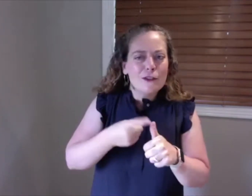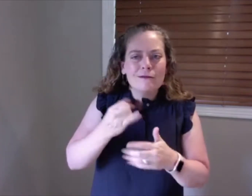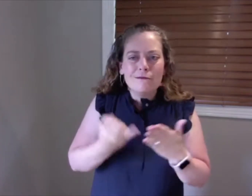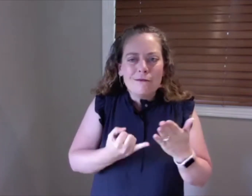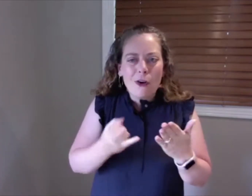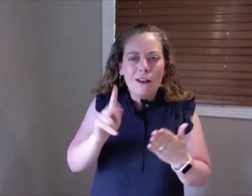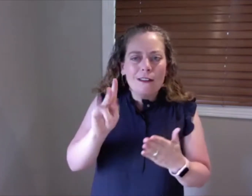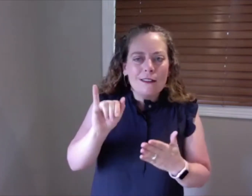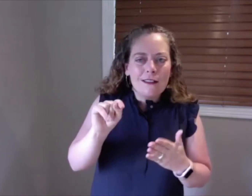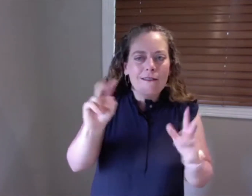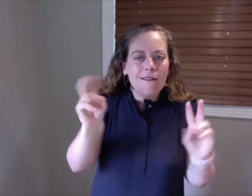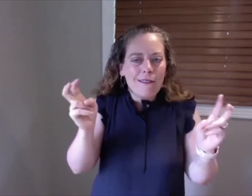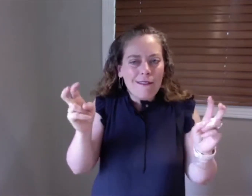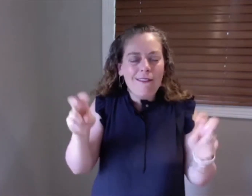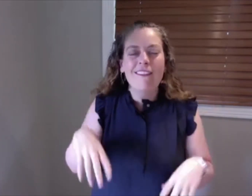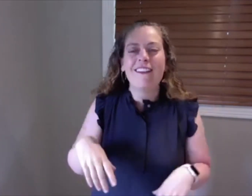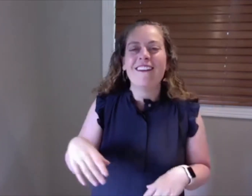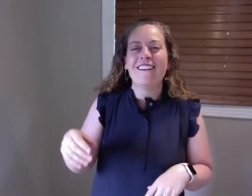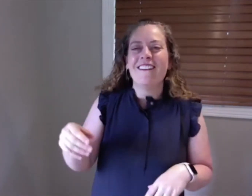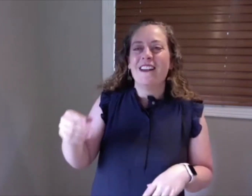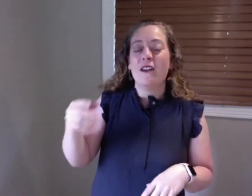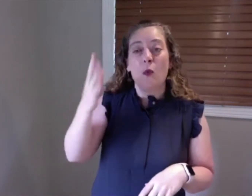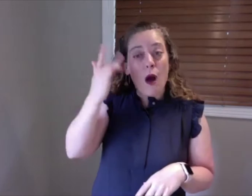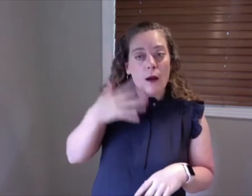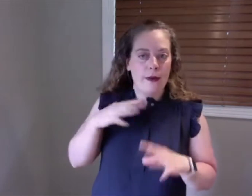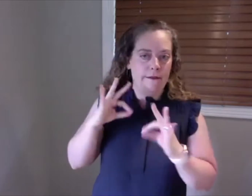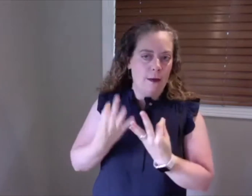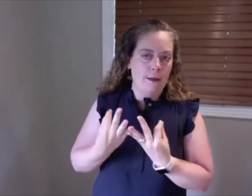parents gave me my first art kit.